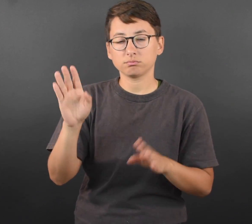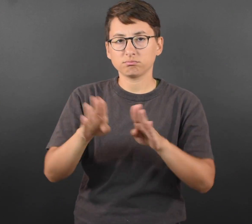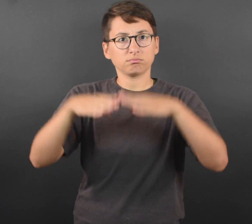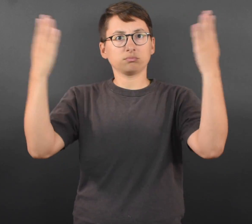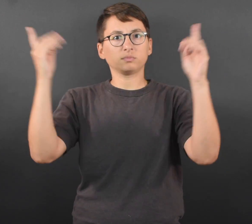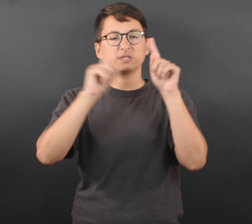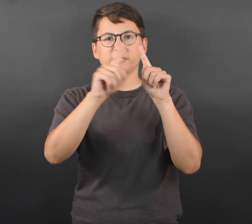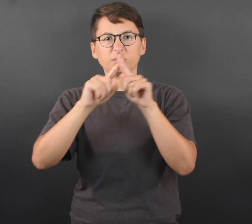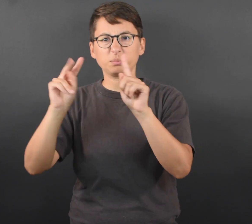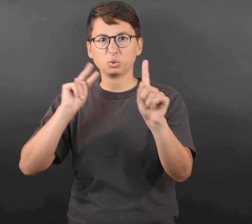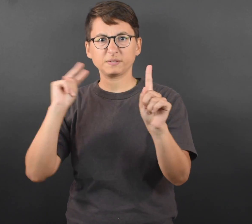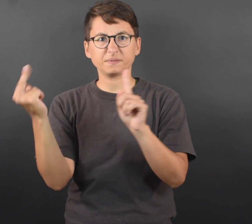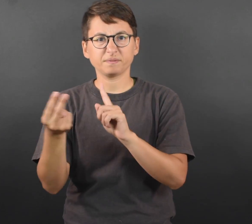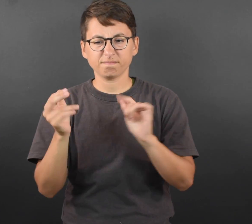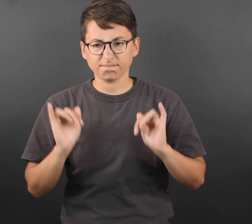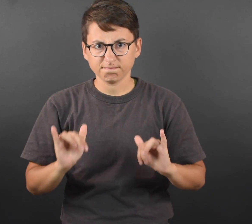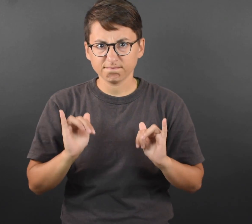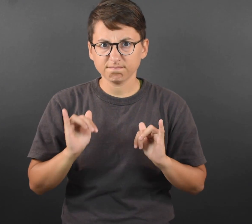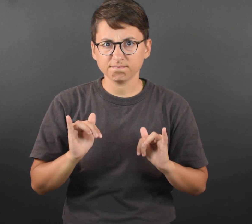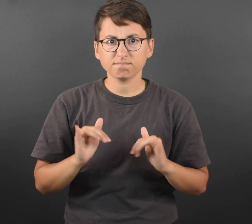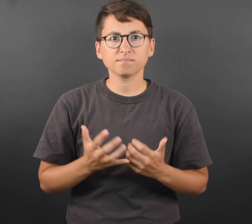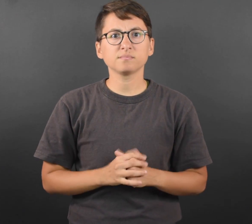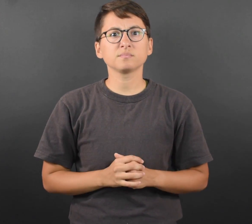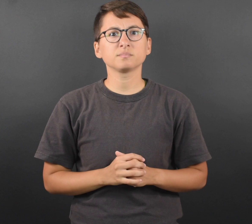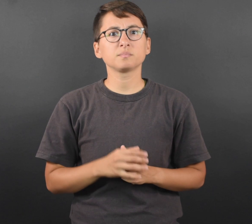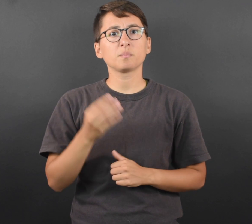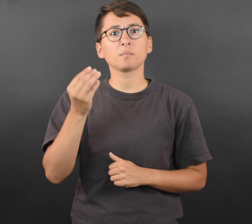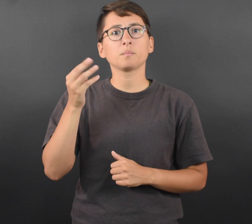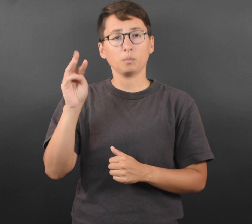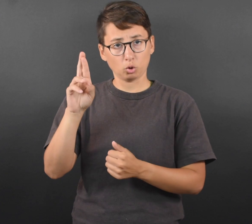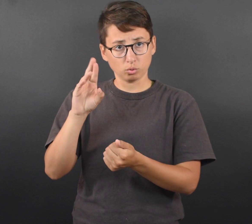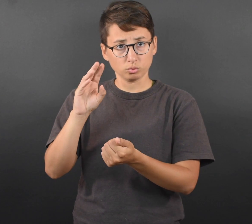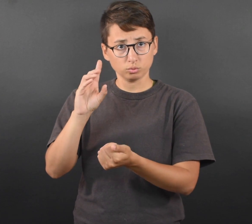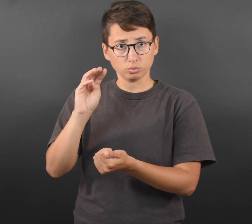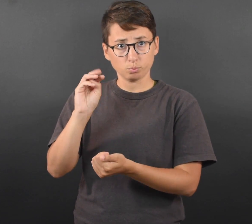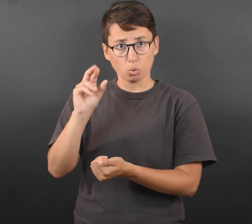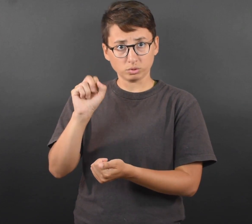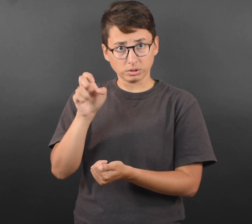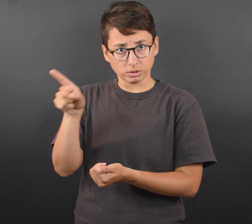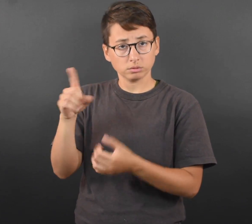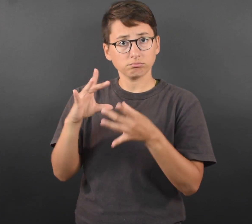“With so many people worldwide, developing so many symptoms that are really reflective of chronic